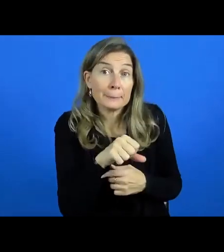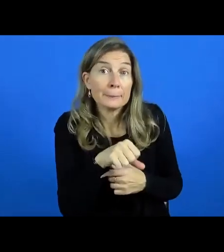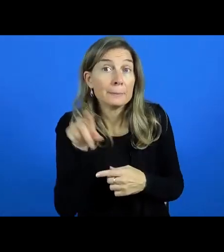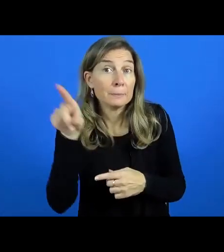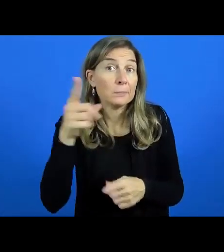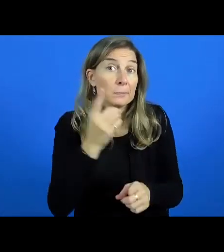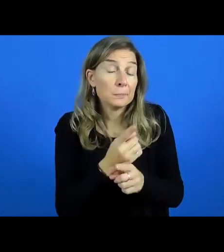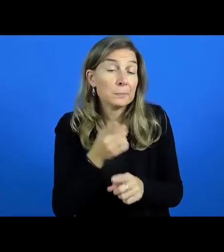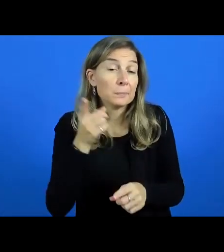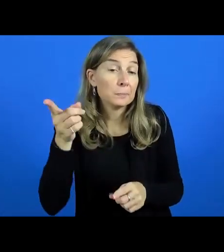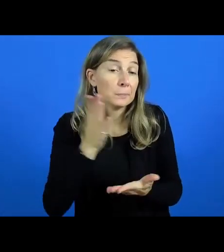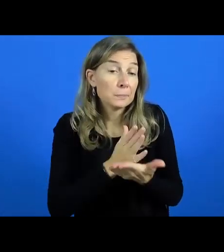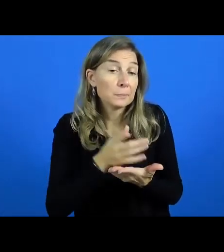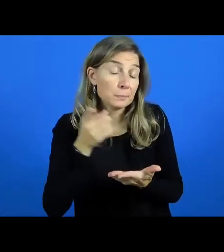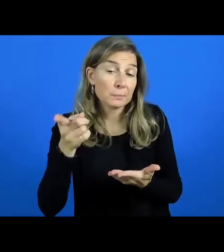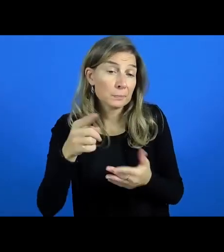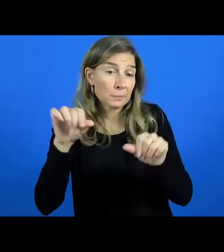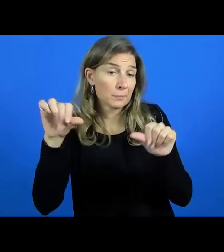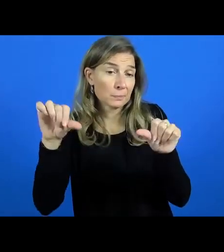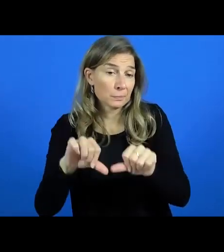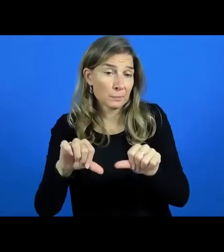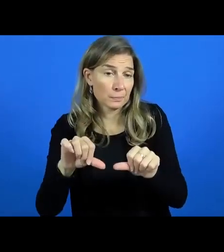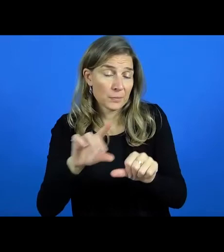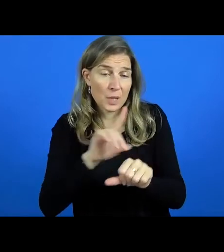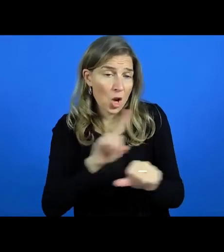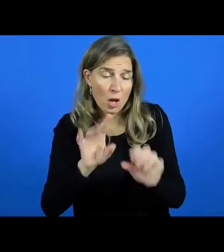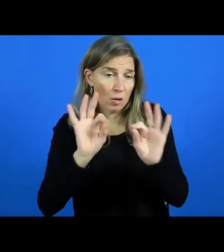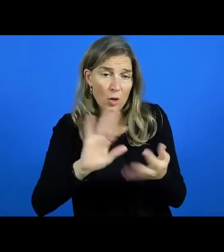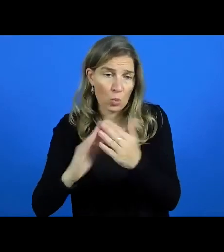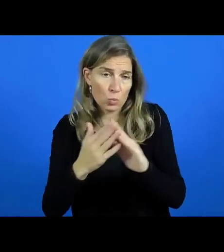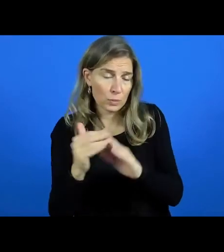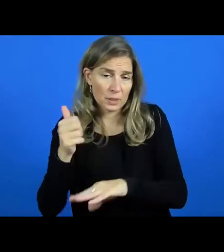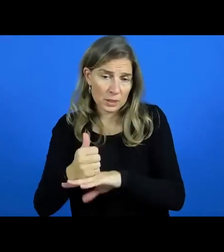and we knew for other issues institutions were funded with EU funds